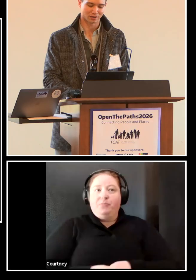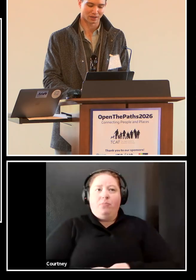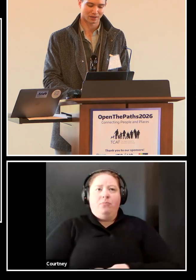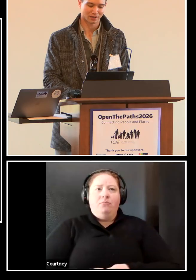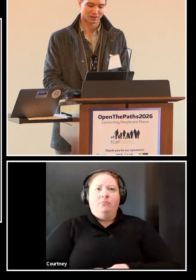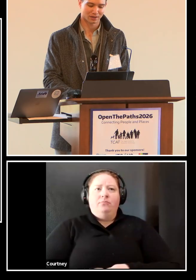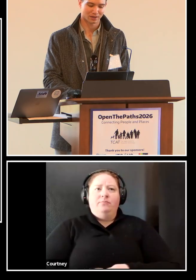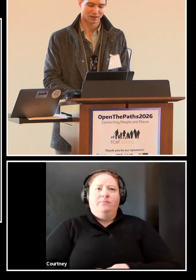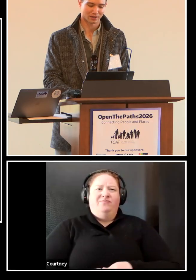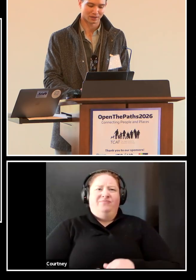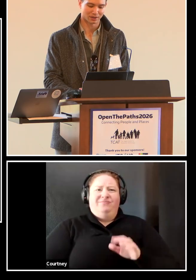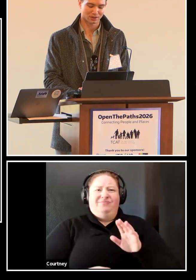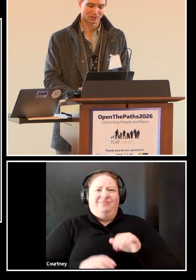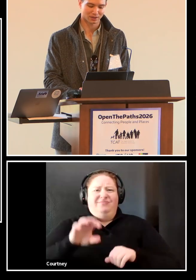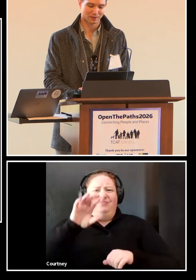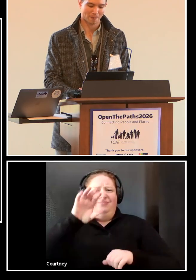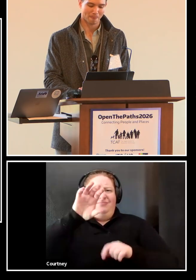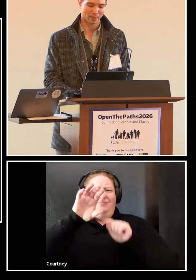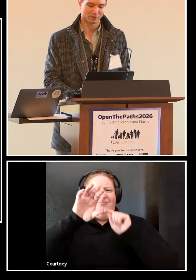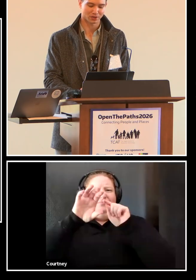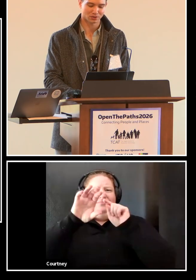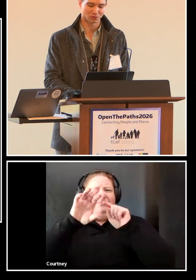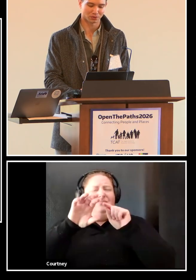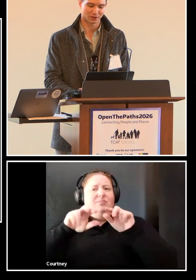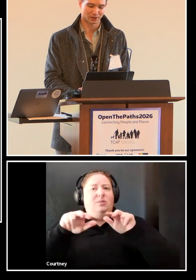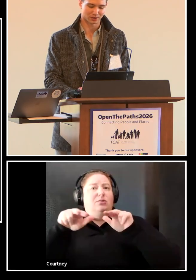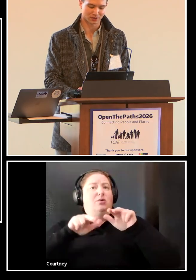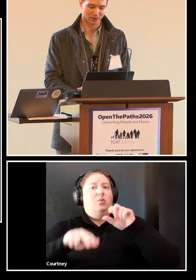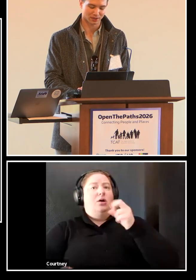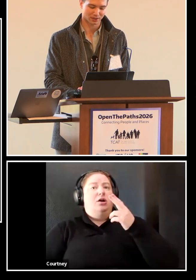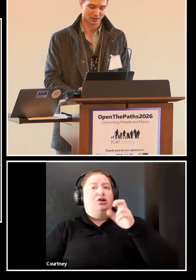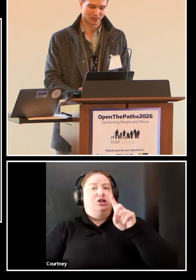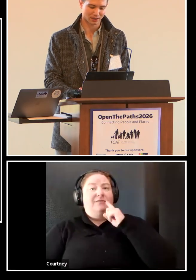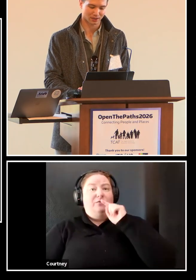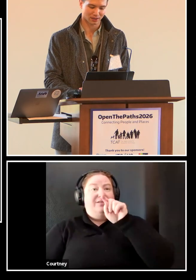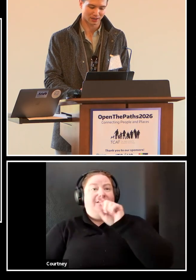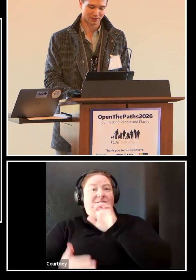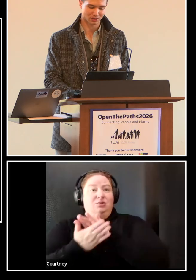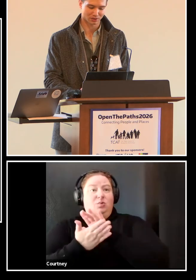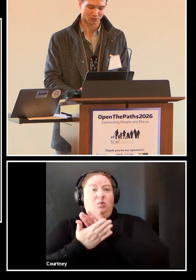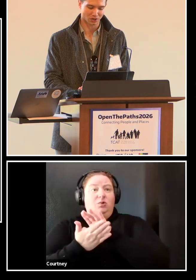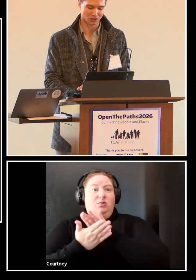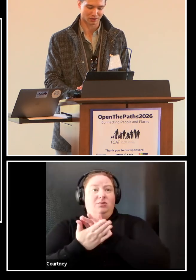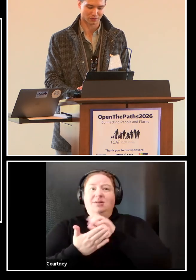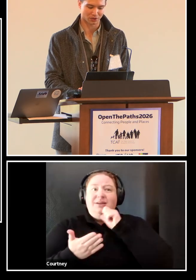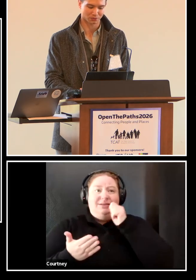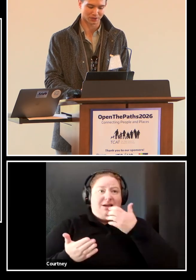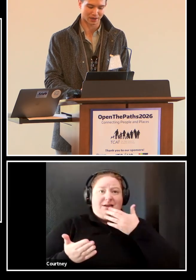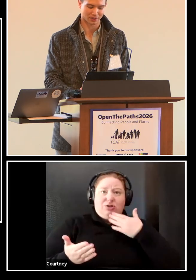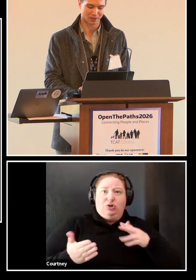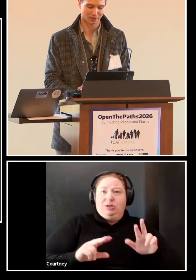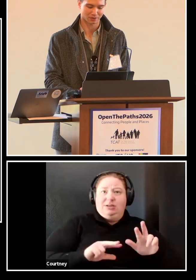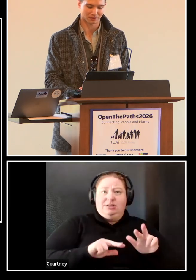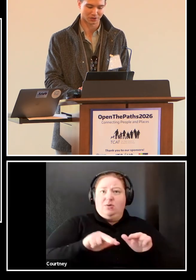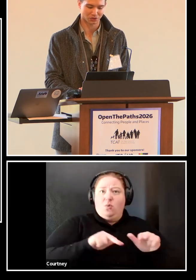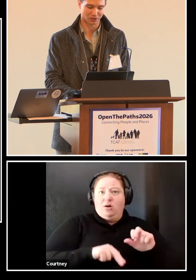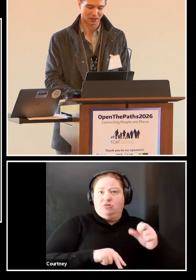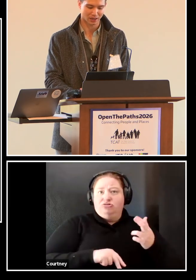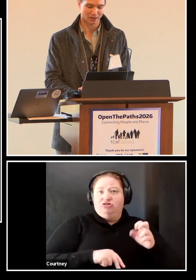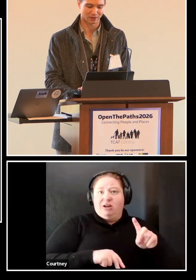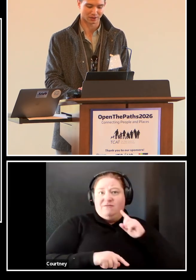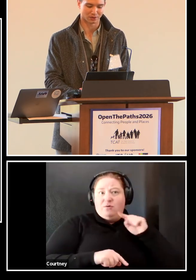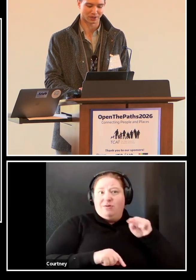on this for this school is not as good as the walkshed for this one down here. Visually, the the